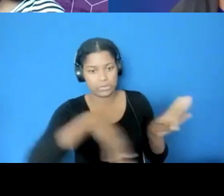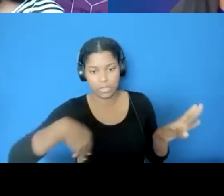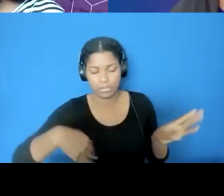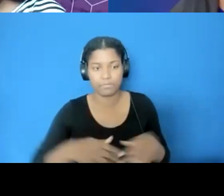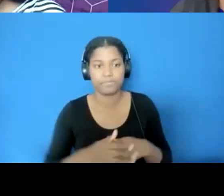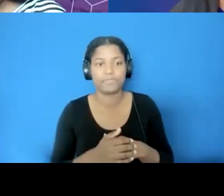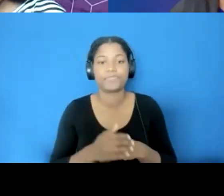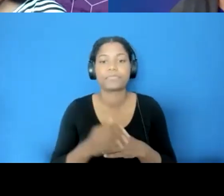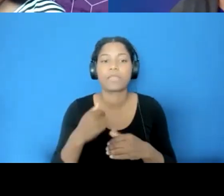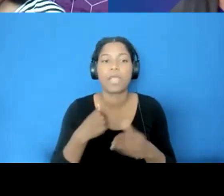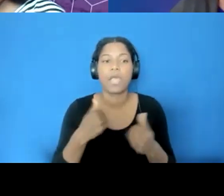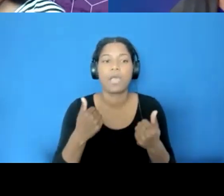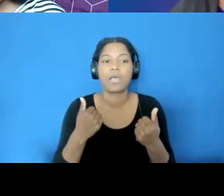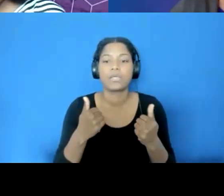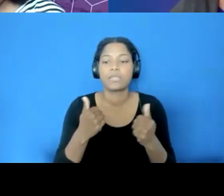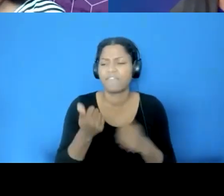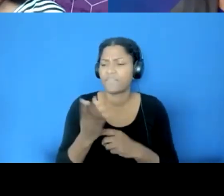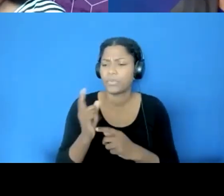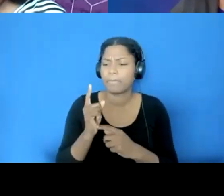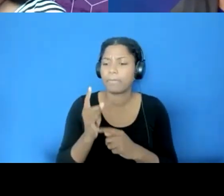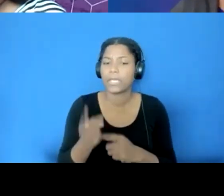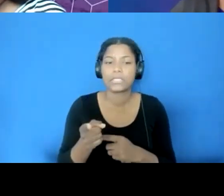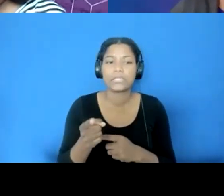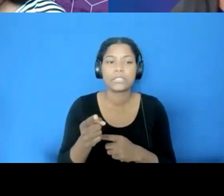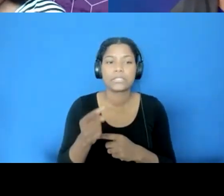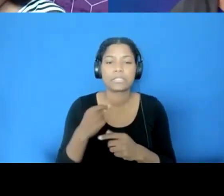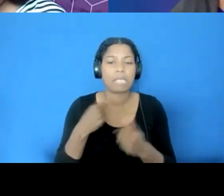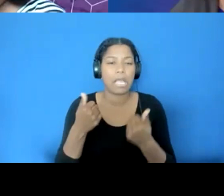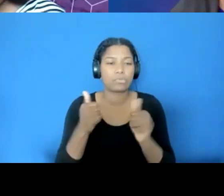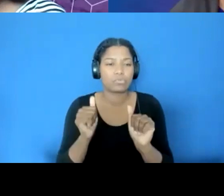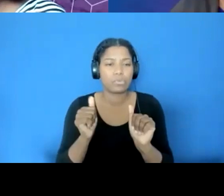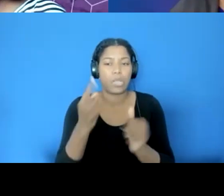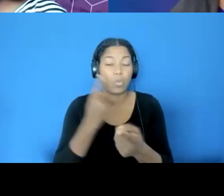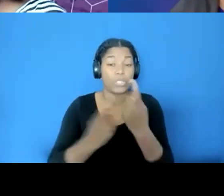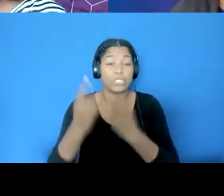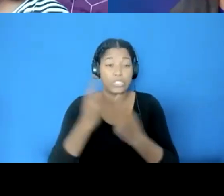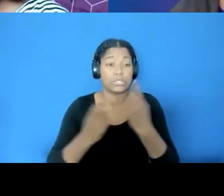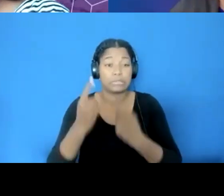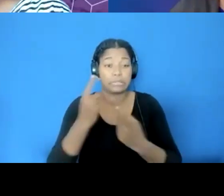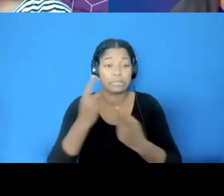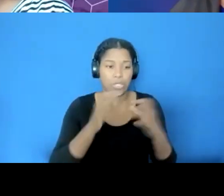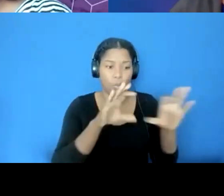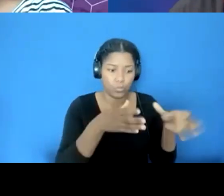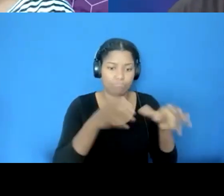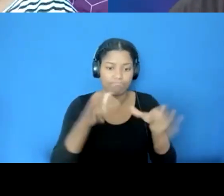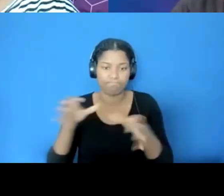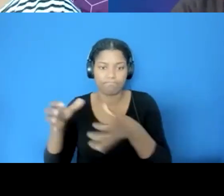I've tried, we've got a few minutes, and I've tried to group some of these questions. And some of them we may have answered in the Q&A.